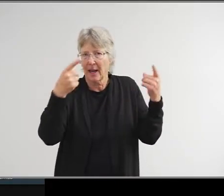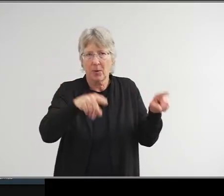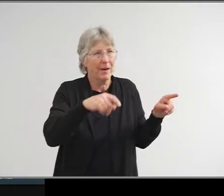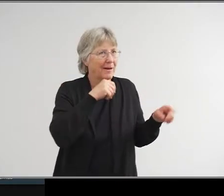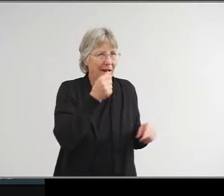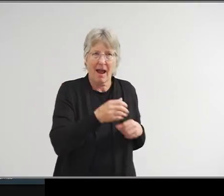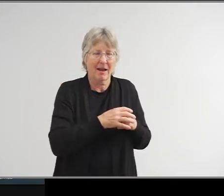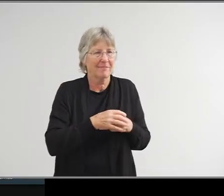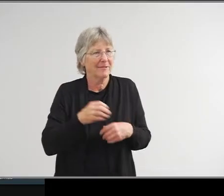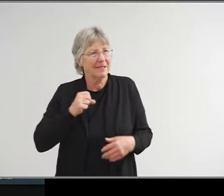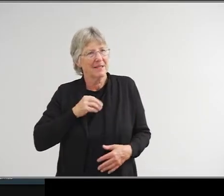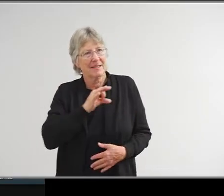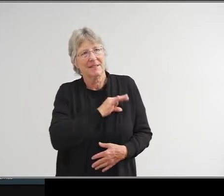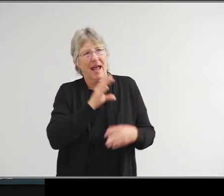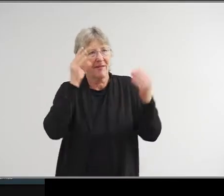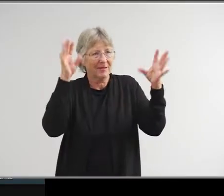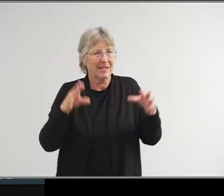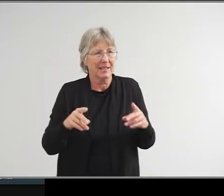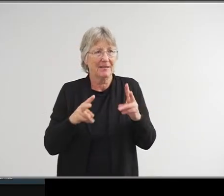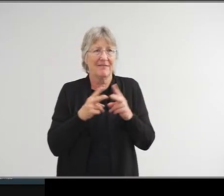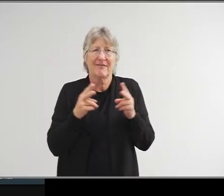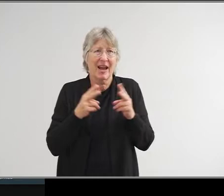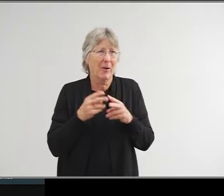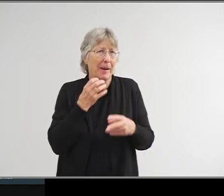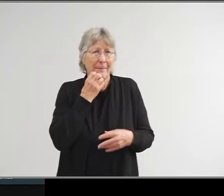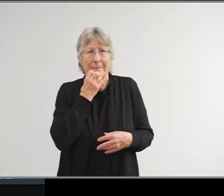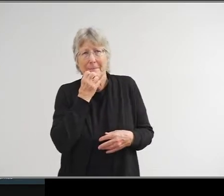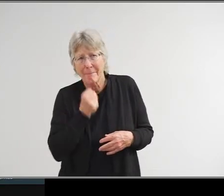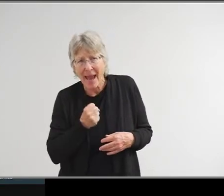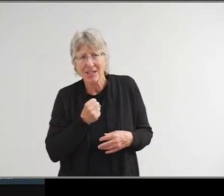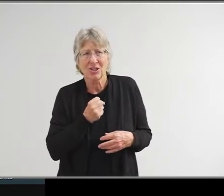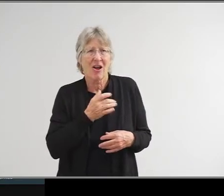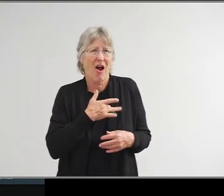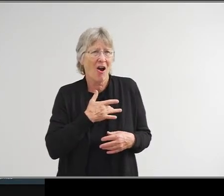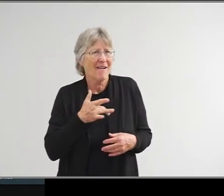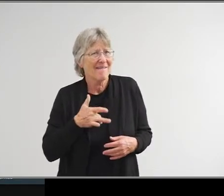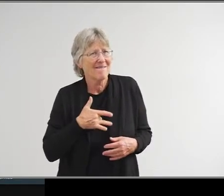right what their feelings are passionate and heartfelt feelings.